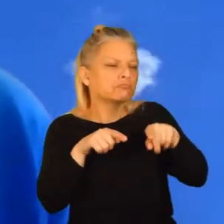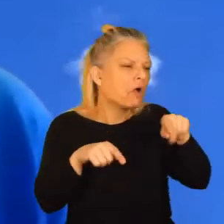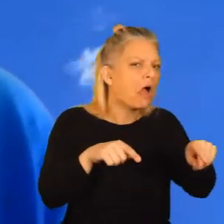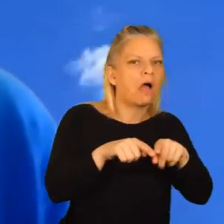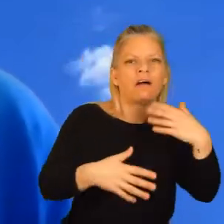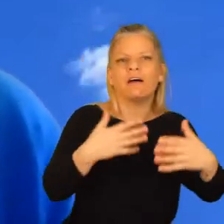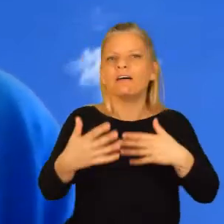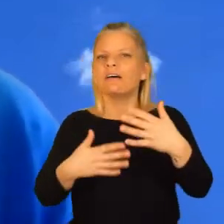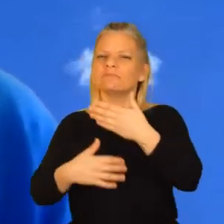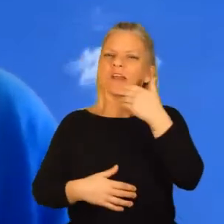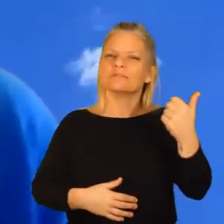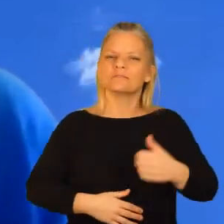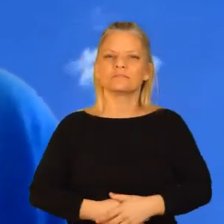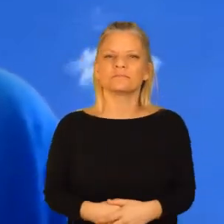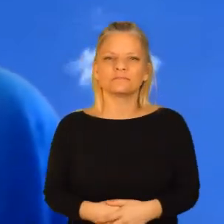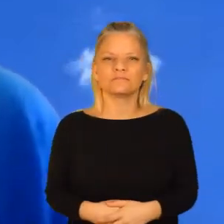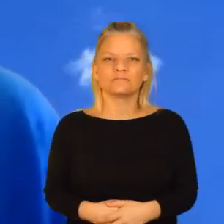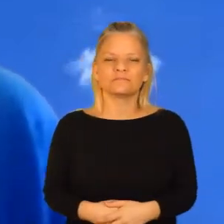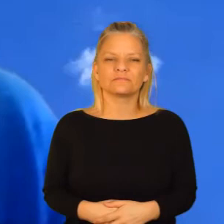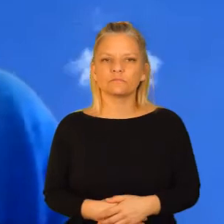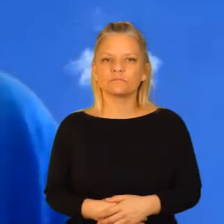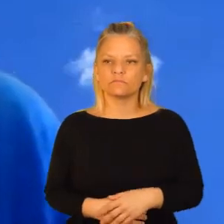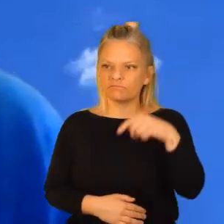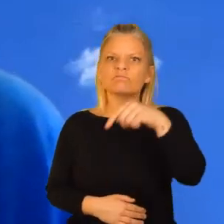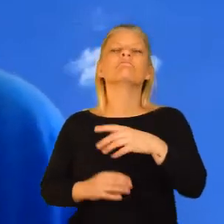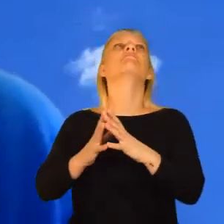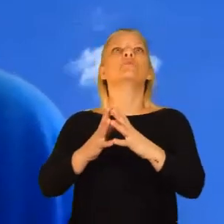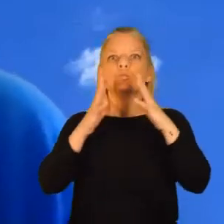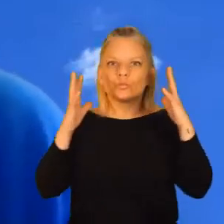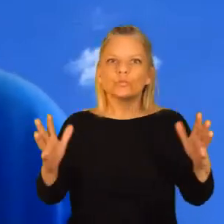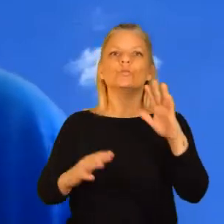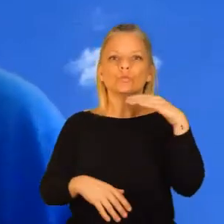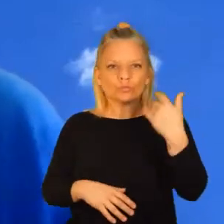I'd hear other people talk and think gosh I hadn't thought of it that way and that's